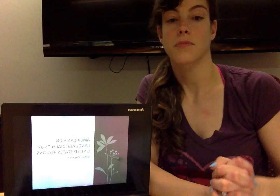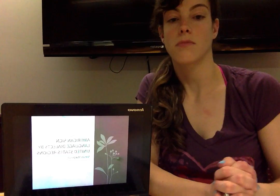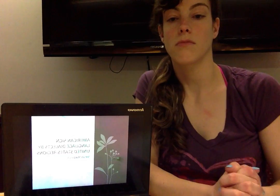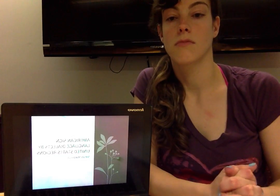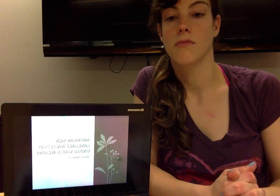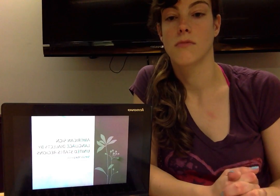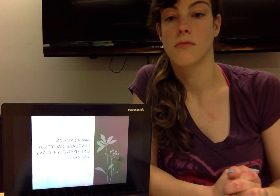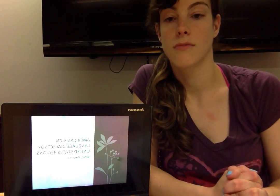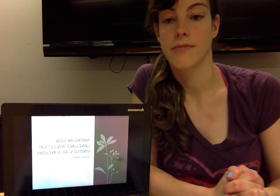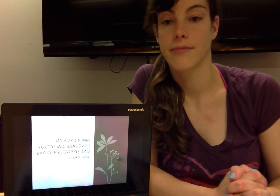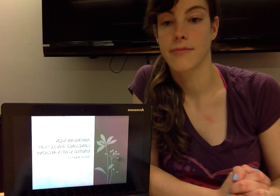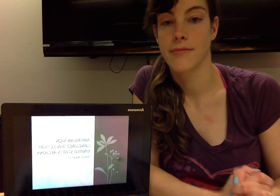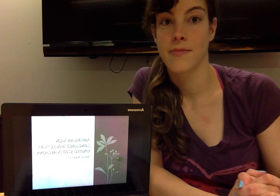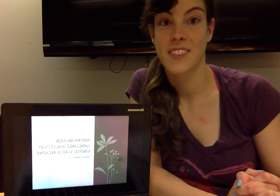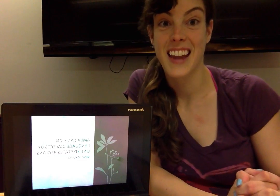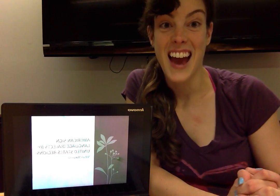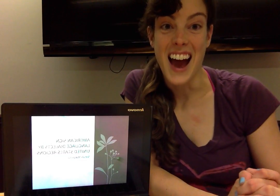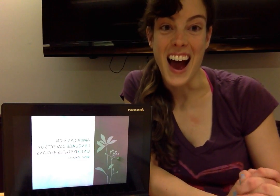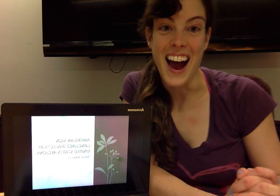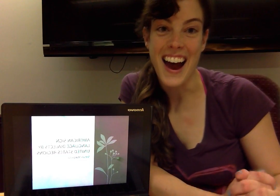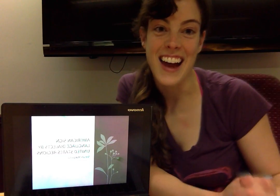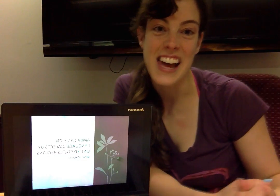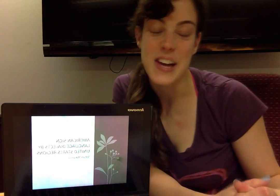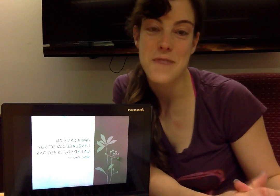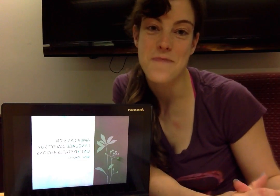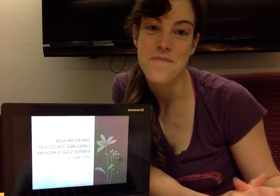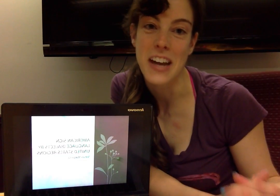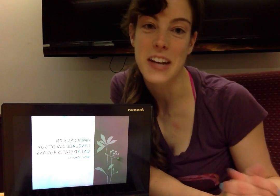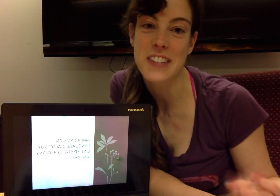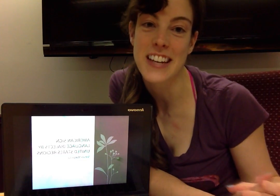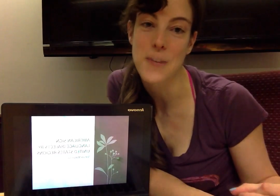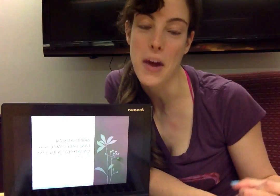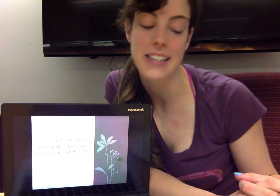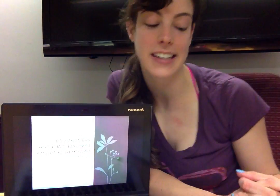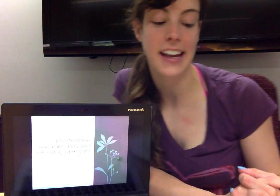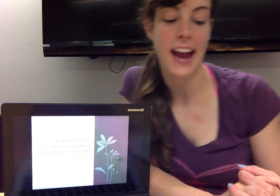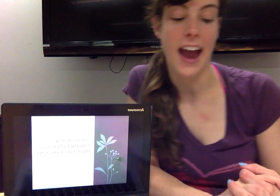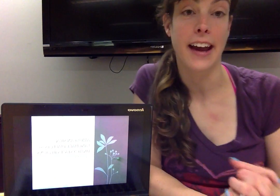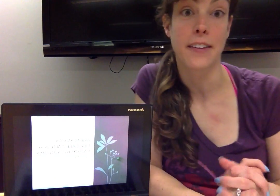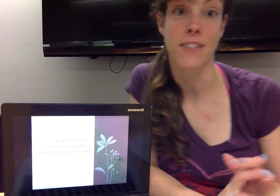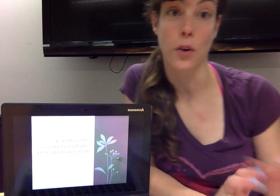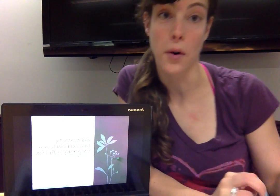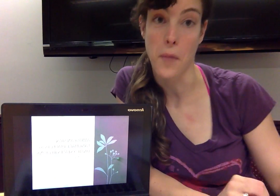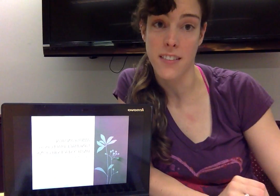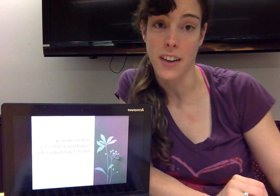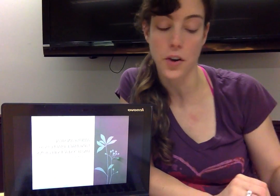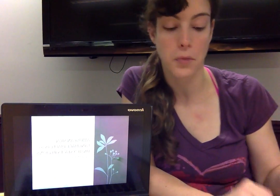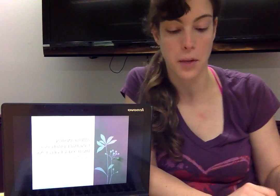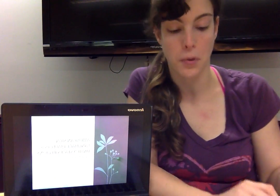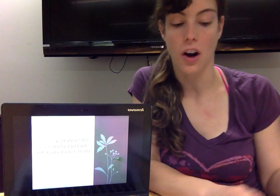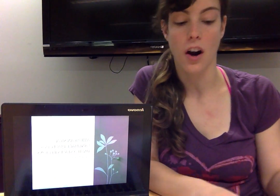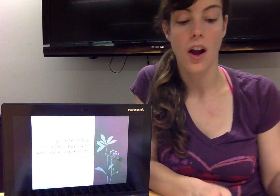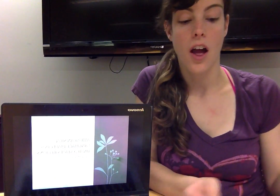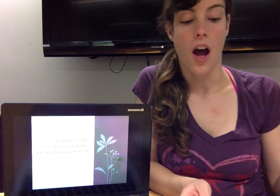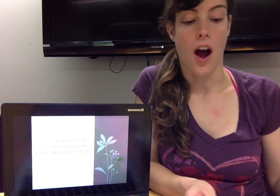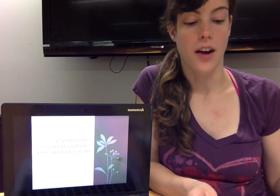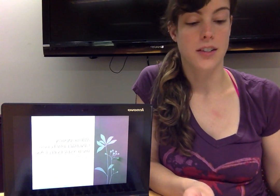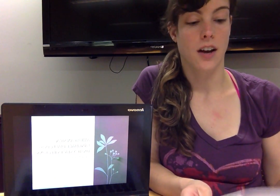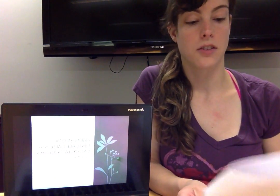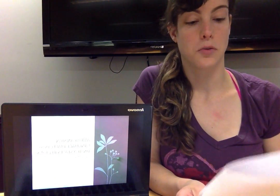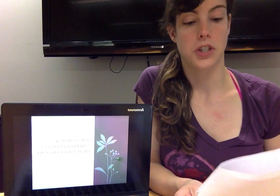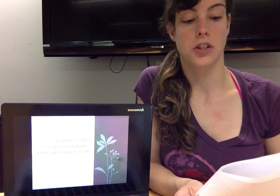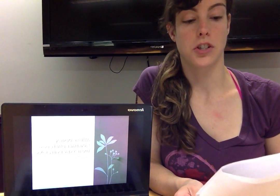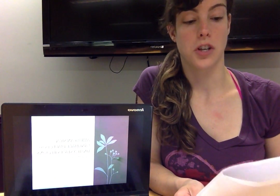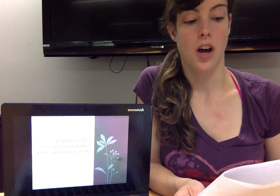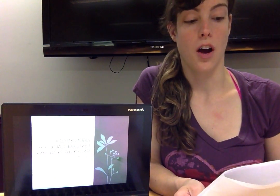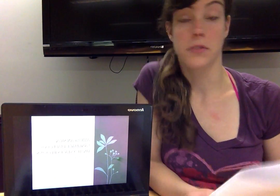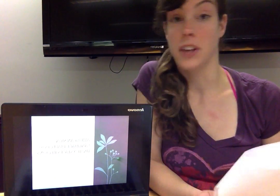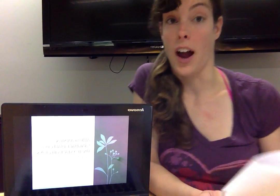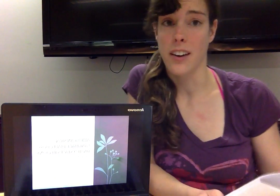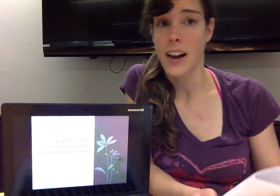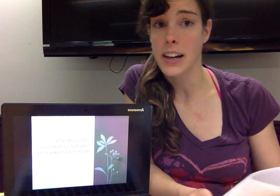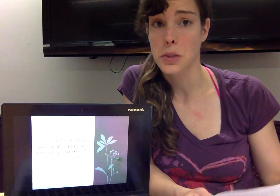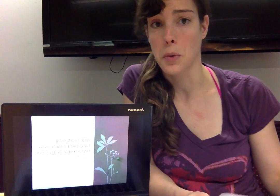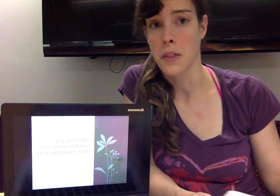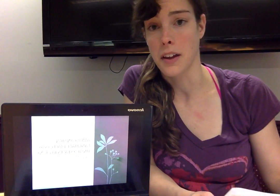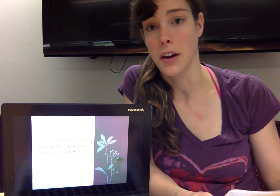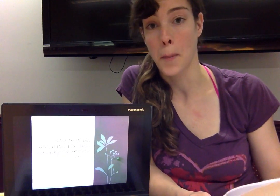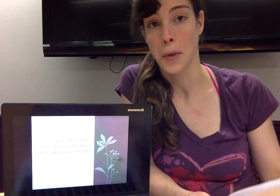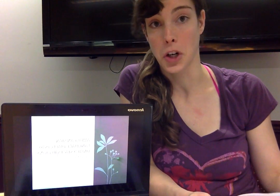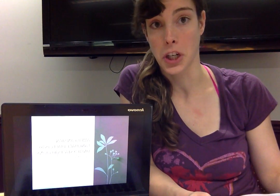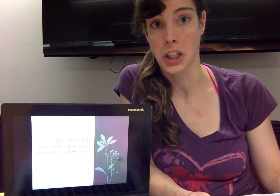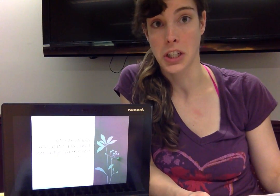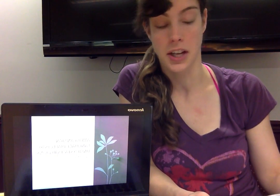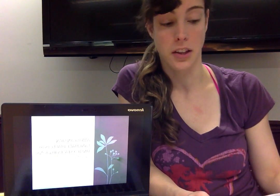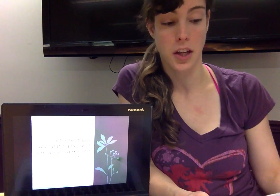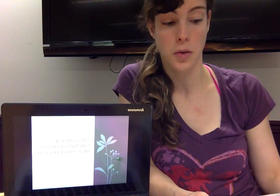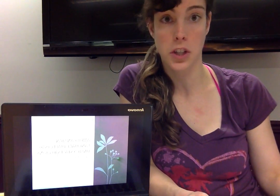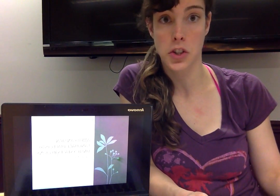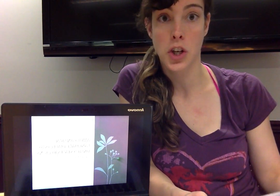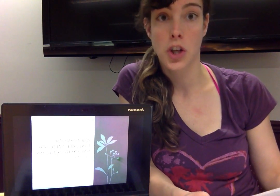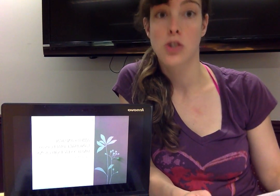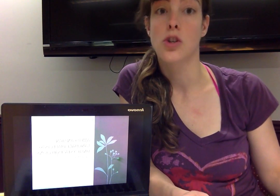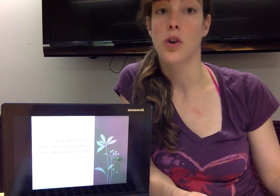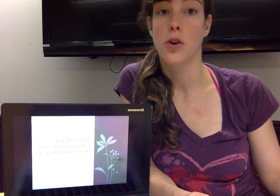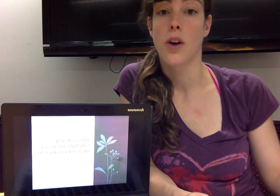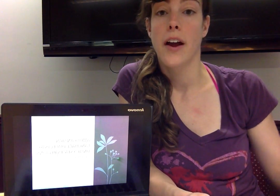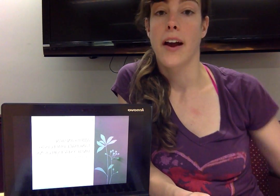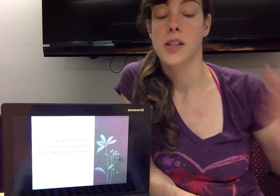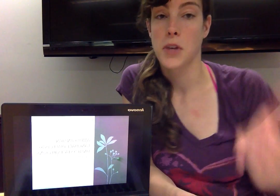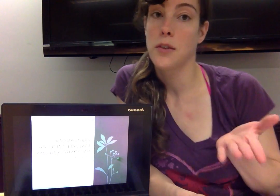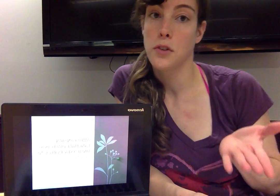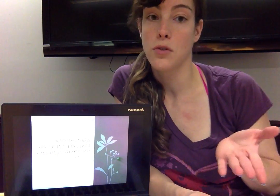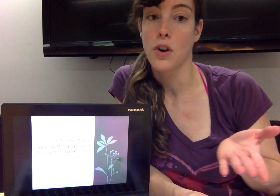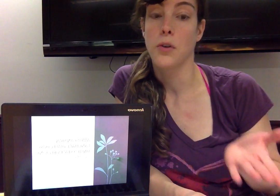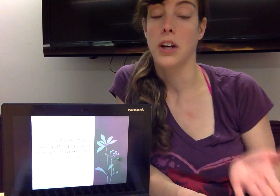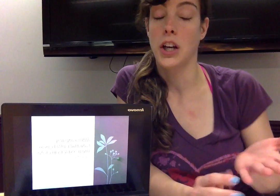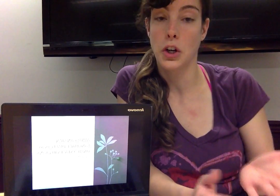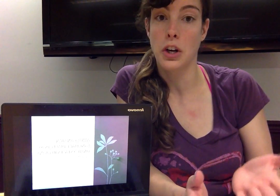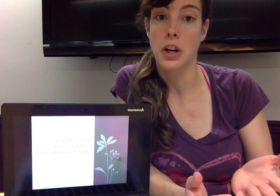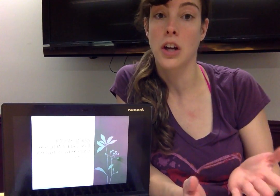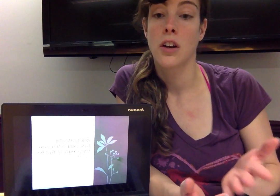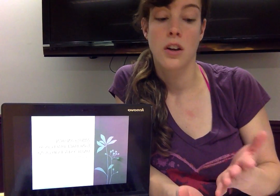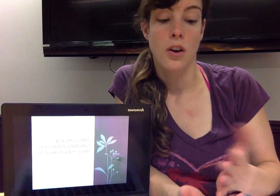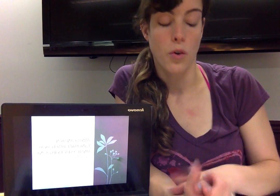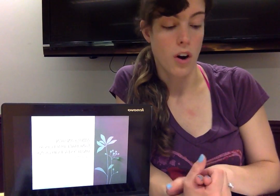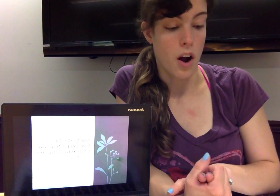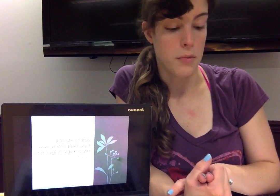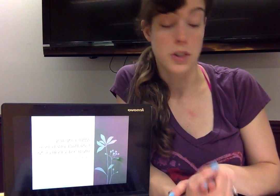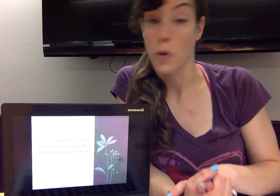Hi my name is Sarah Malpezzi and for my final paper I decided to research dialects in American Sign Language